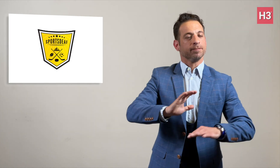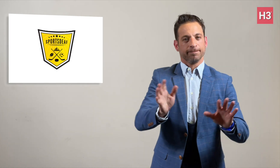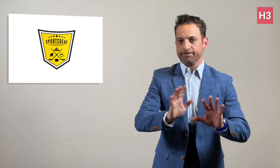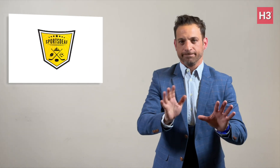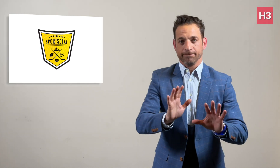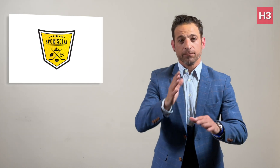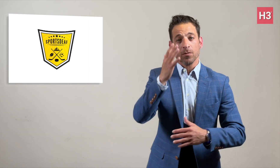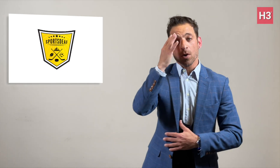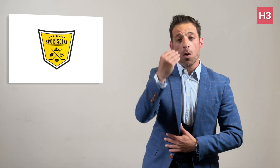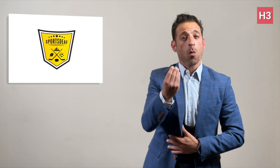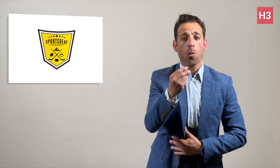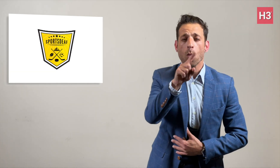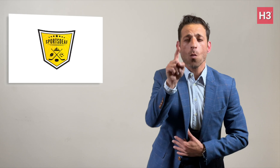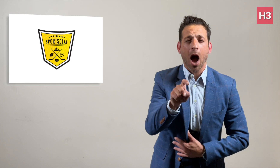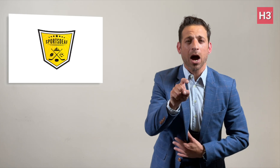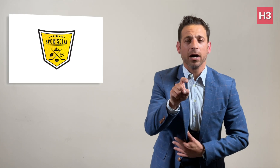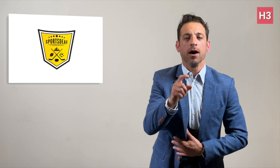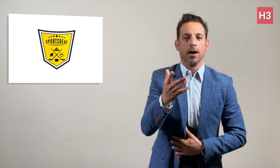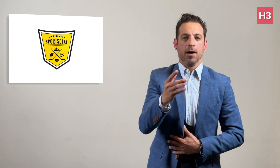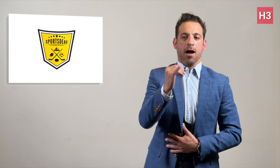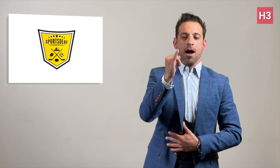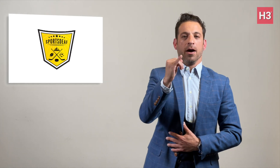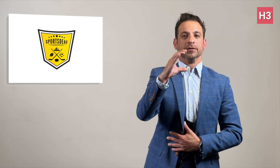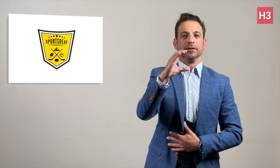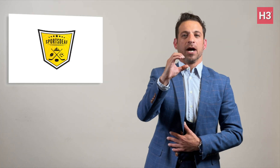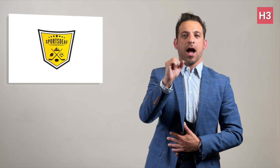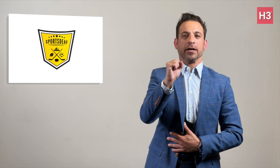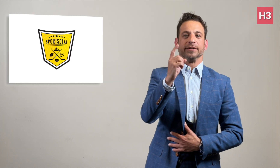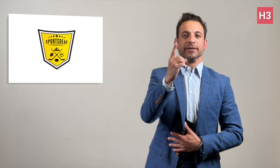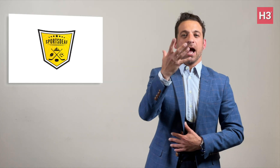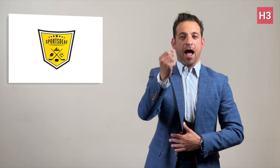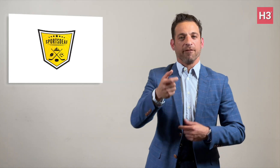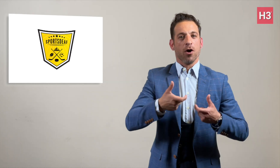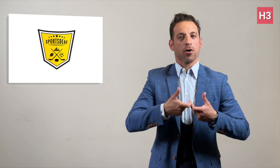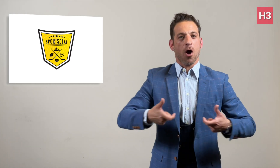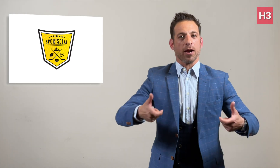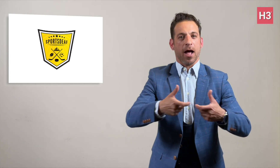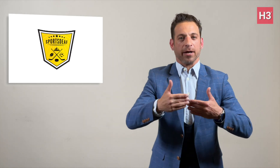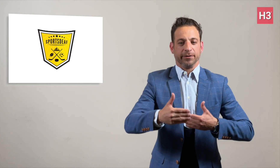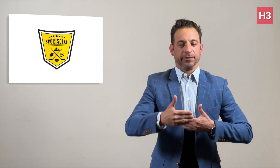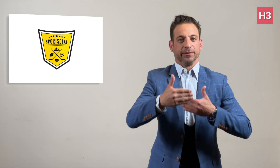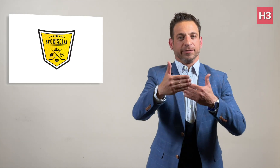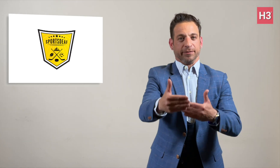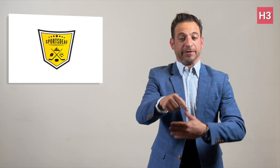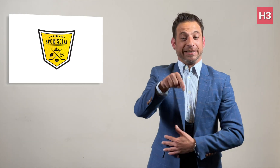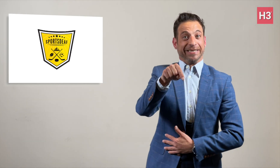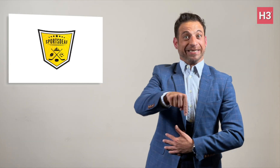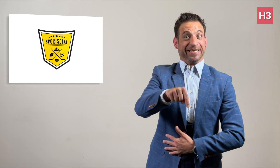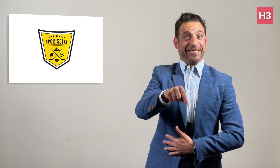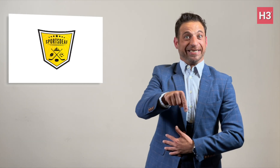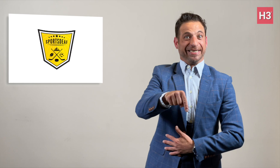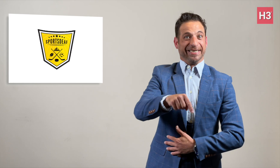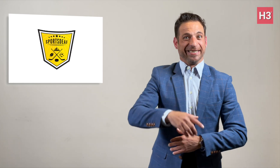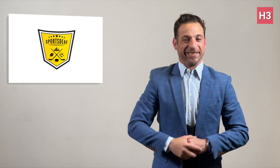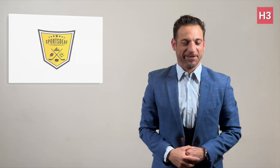flame torch to the next host city because of the decision made by the ICSD Congress.